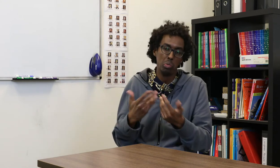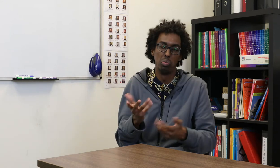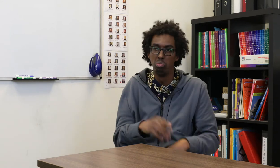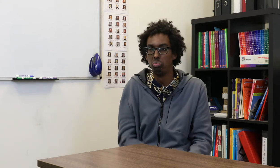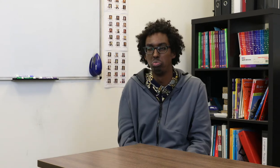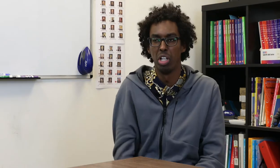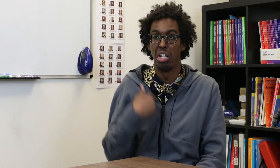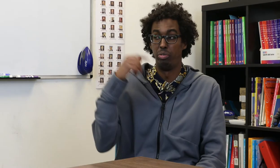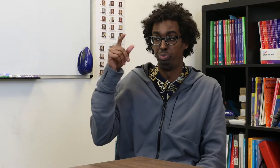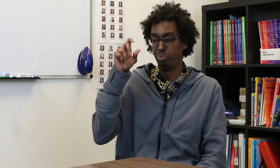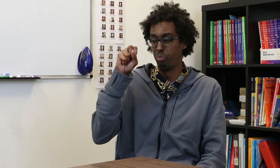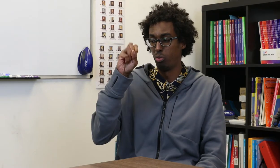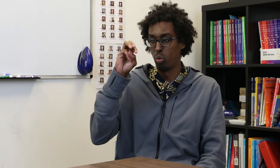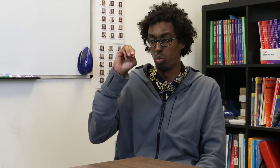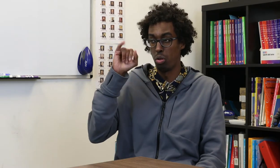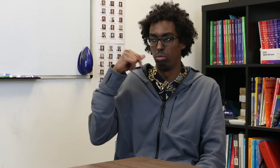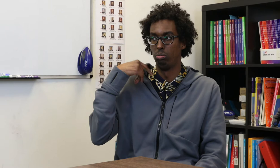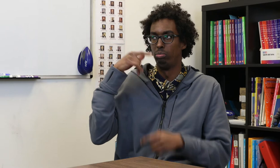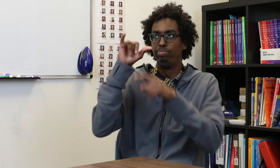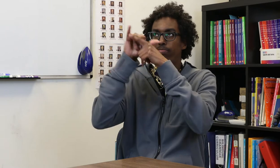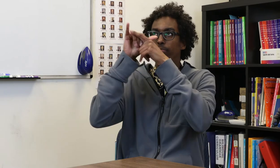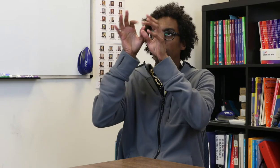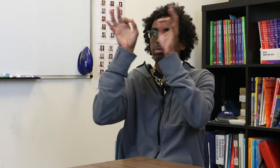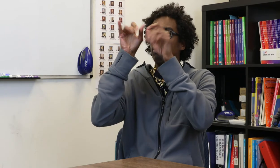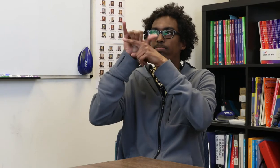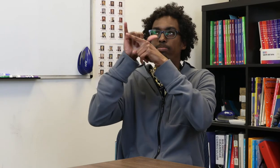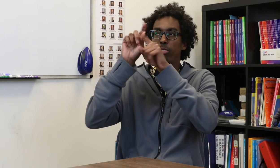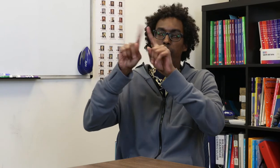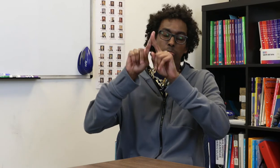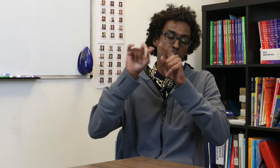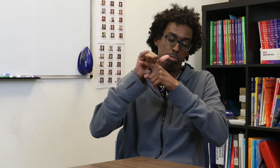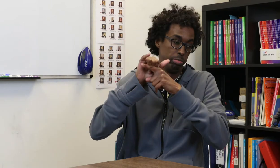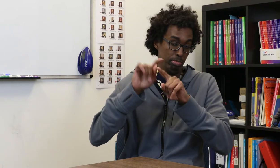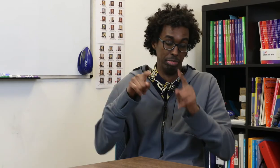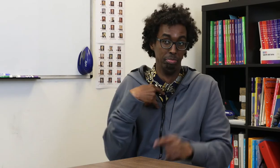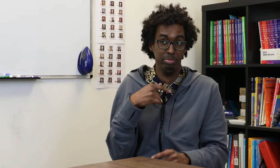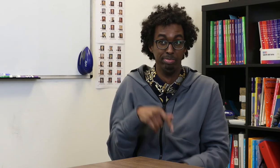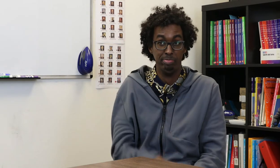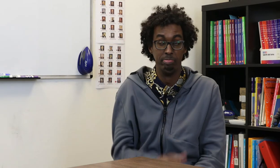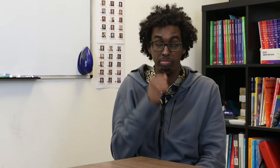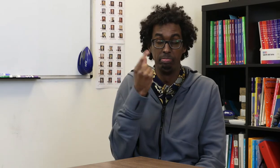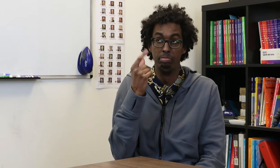It's pretty easy. But in Somalia, everything is in text with large words, different unfamiliar words that I didn't understand.